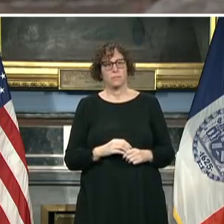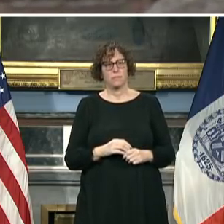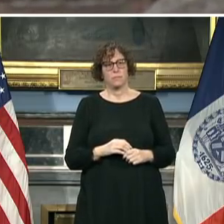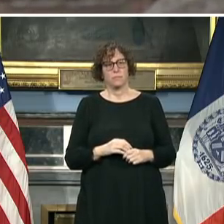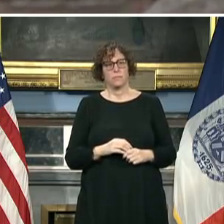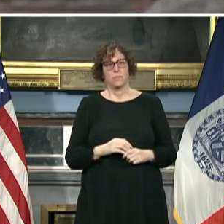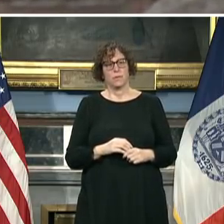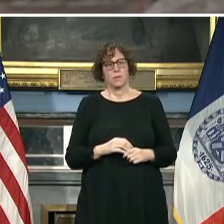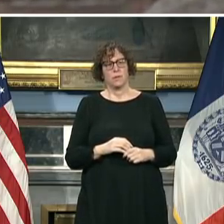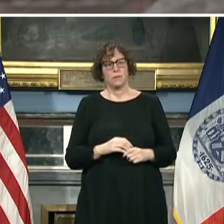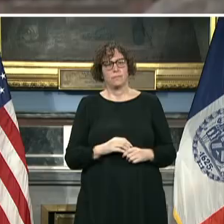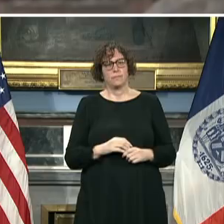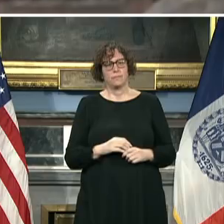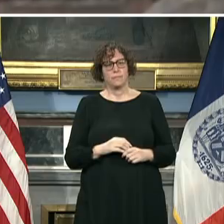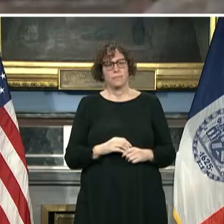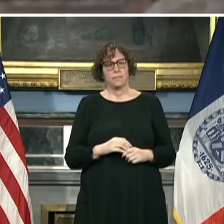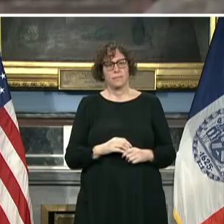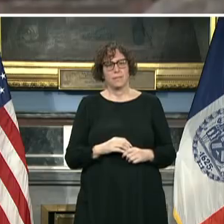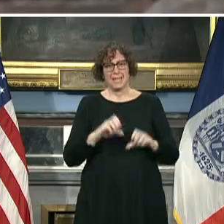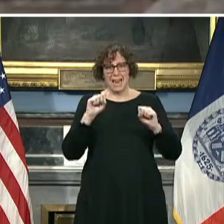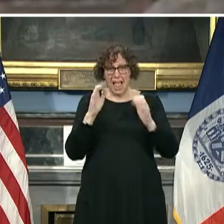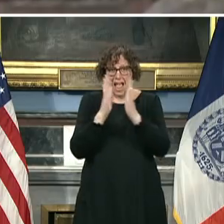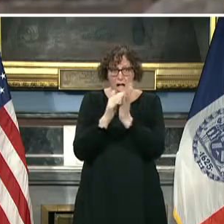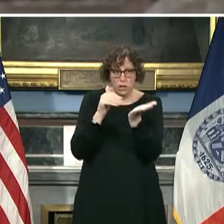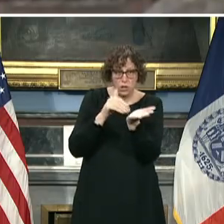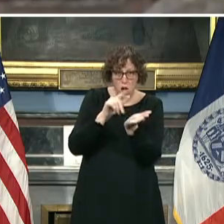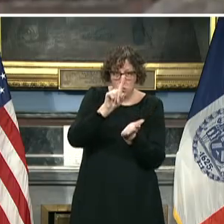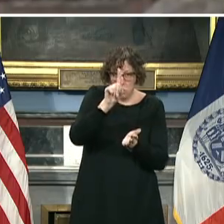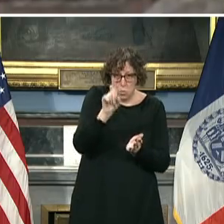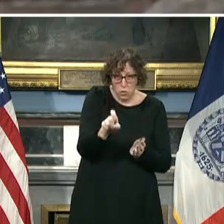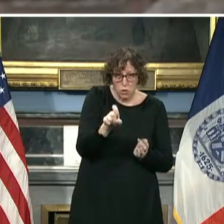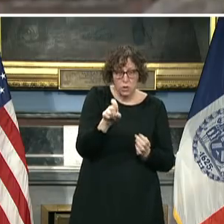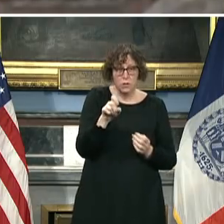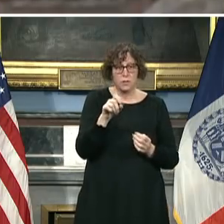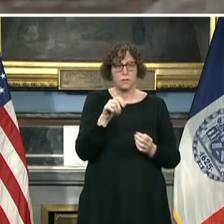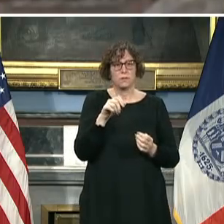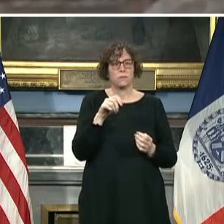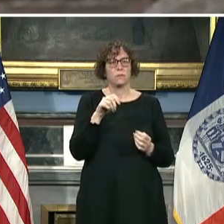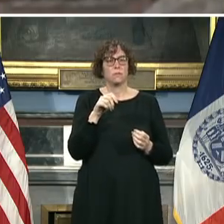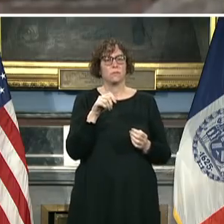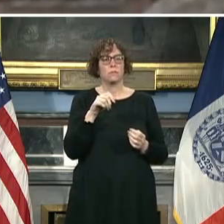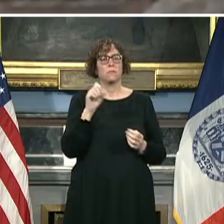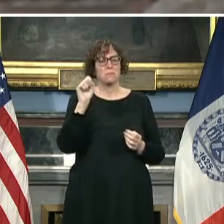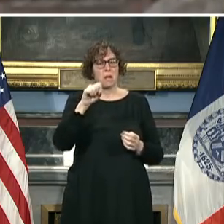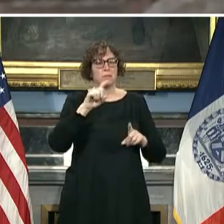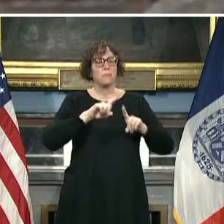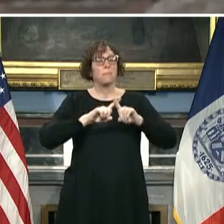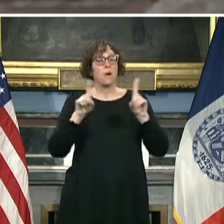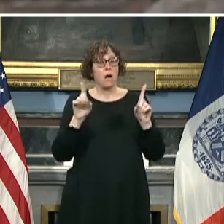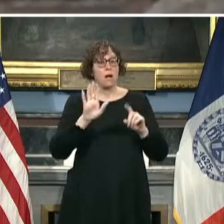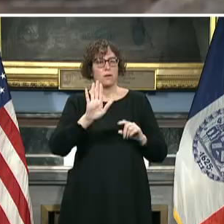I THINK, CDOTOR, CAN SHE TAKE IT OFF FOR THE QUESTION? HTE DOCTOR HAS ALLOWED IT.